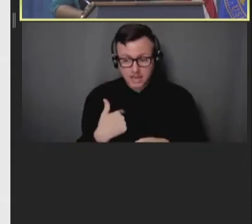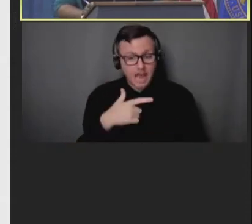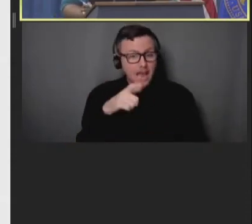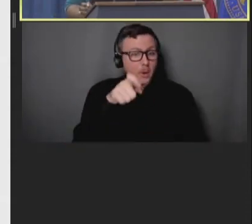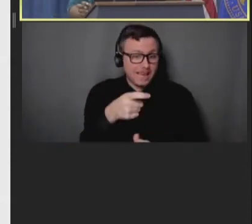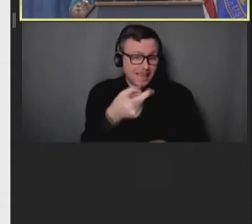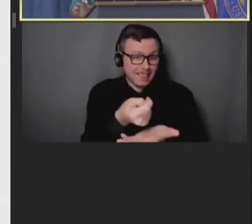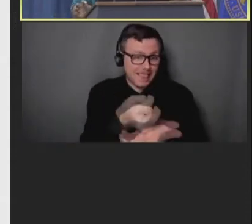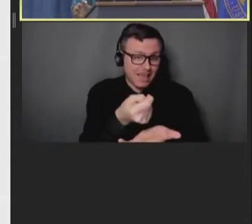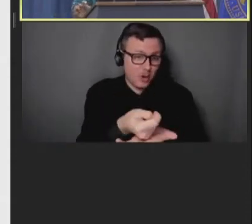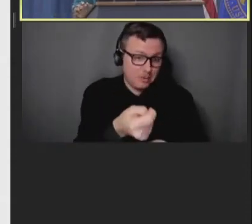How many of you know about NGA?